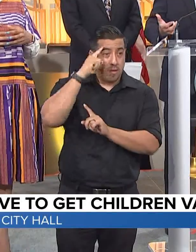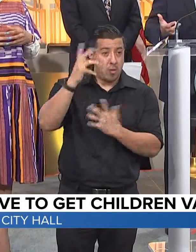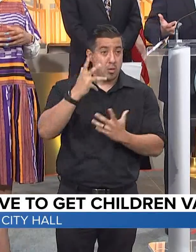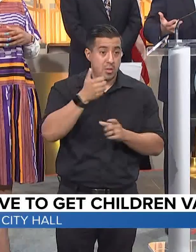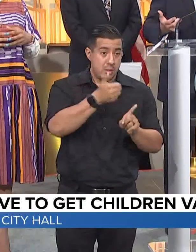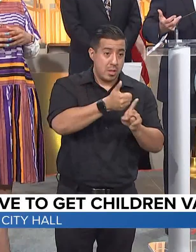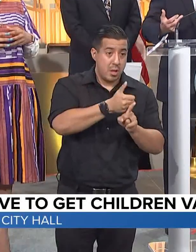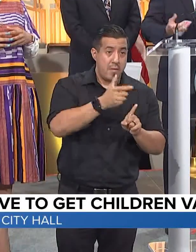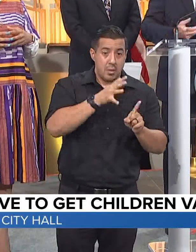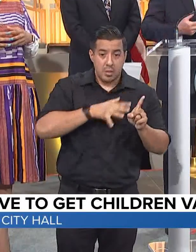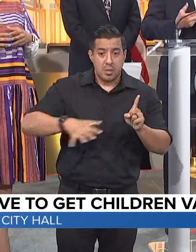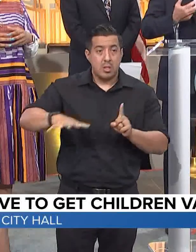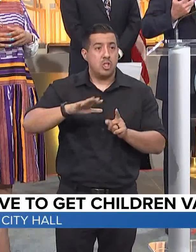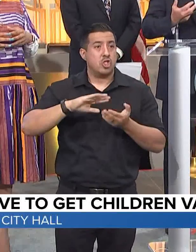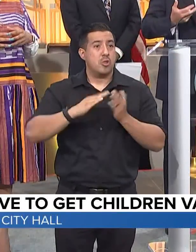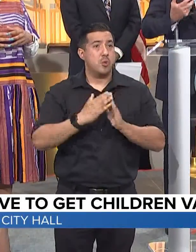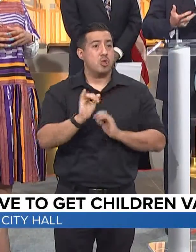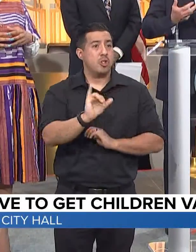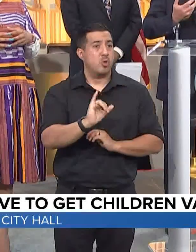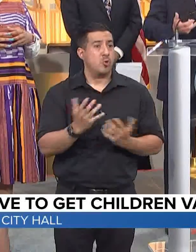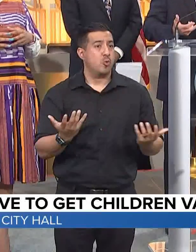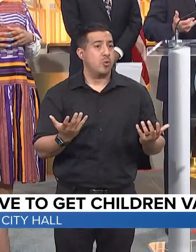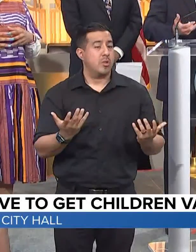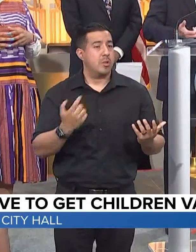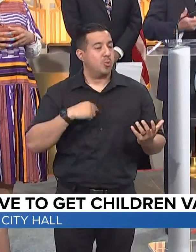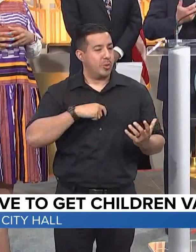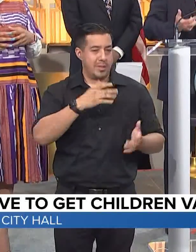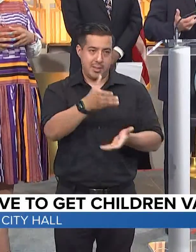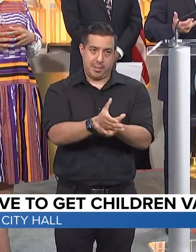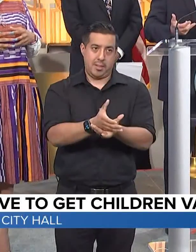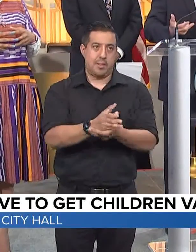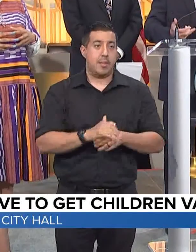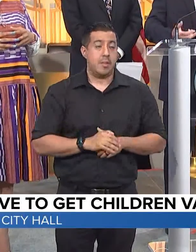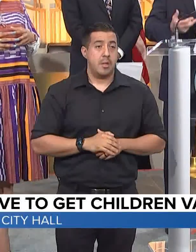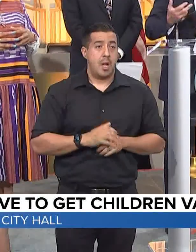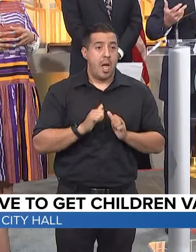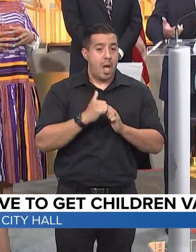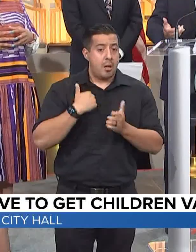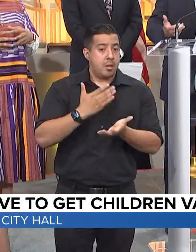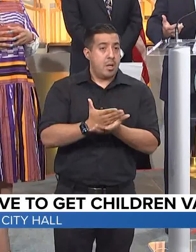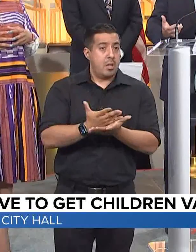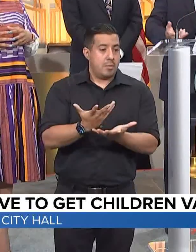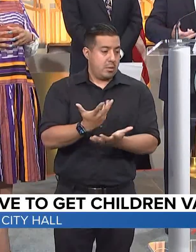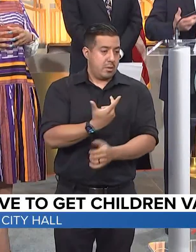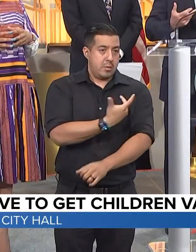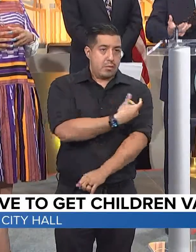And we have got to break this chain and the way to do it. He's by getting vaccinated.